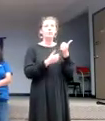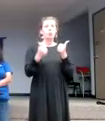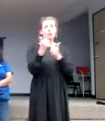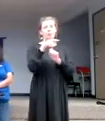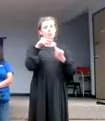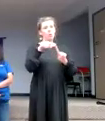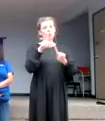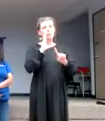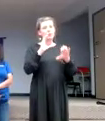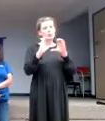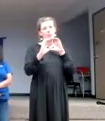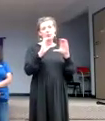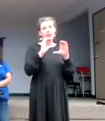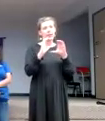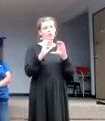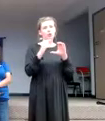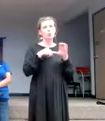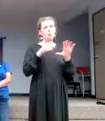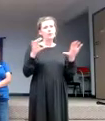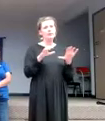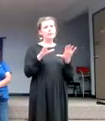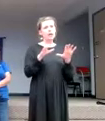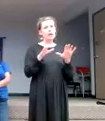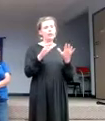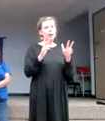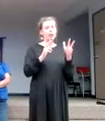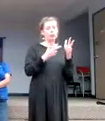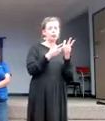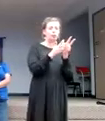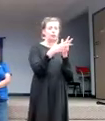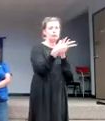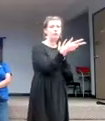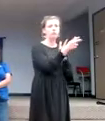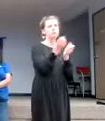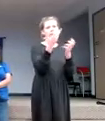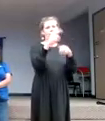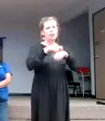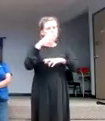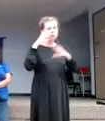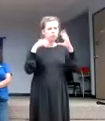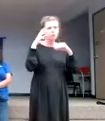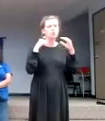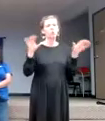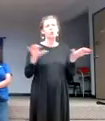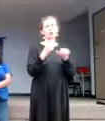is communication. We've done tight corridor construction. We've worked in one way alleys many, many times. We're doing one in fact, wrapping